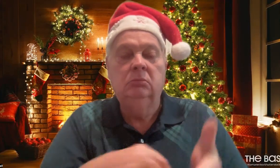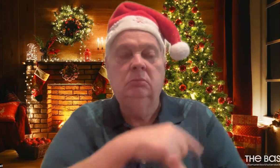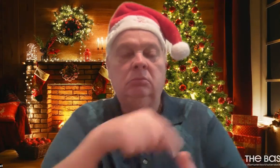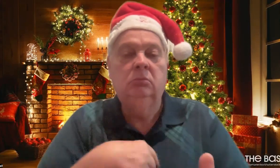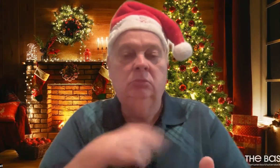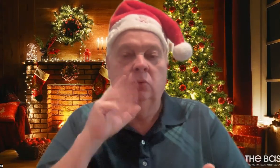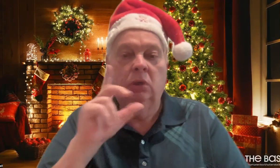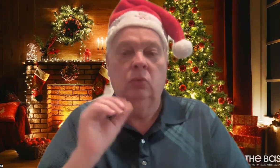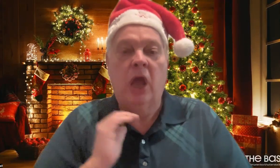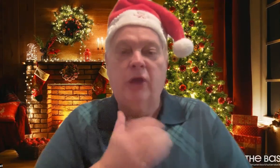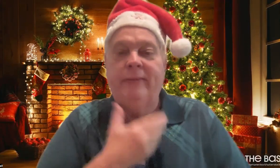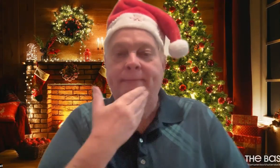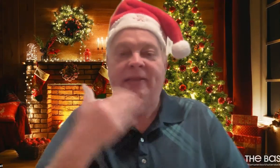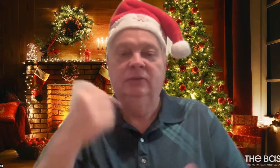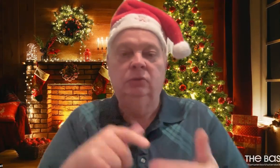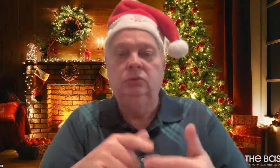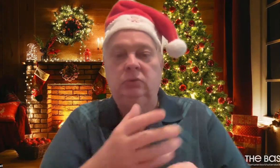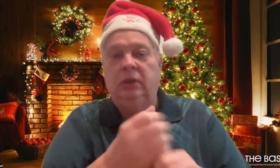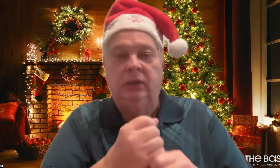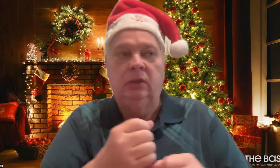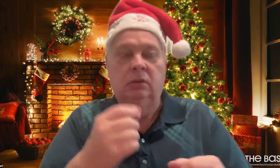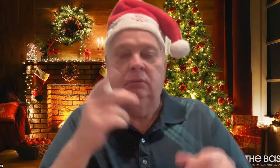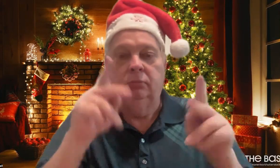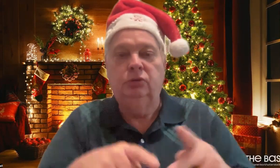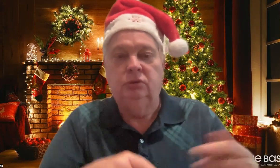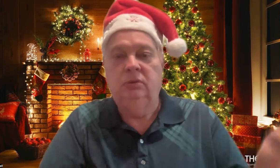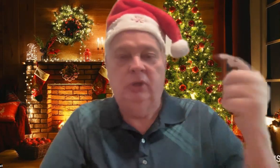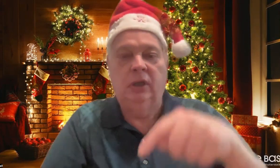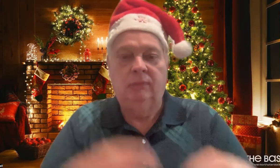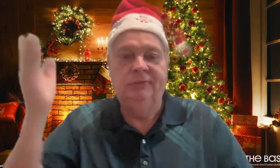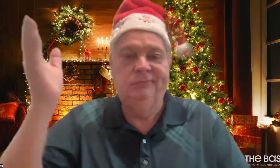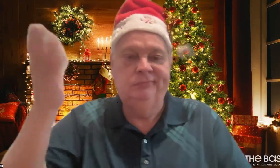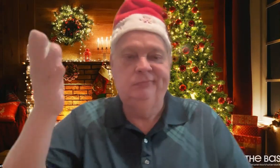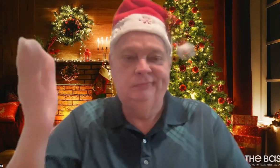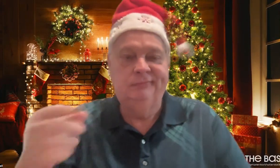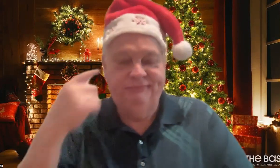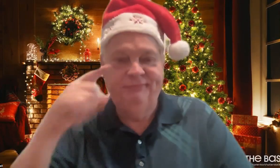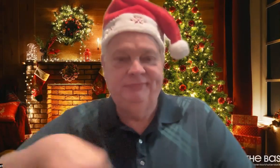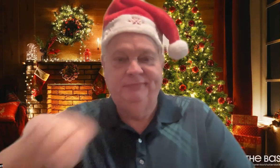so that we can plan the presentations that you all want next year.